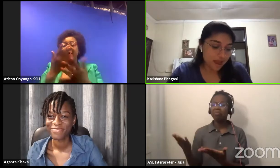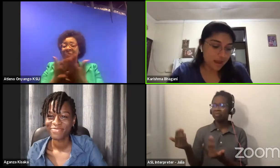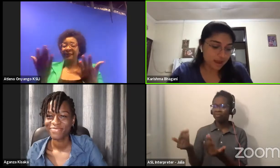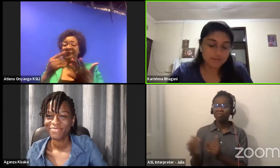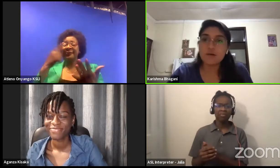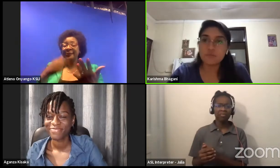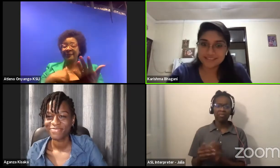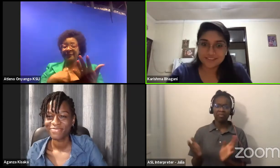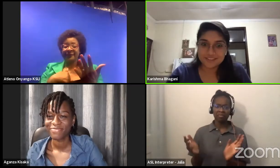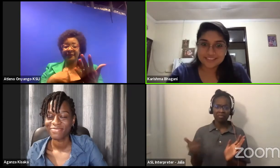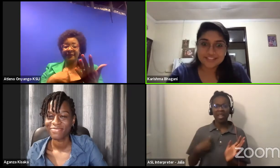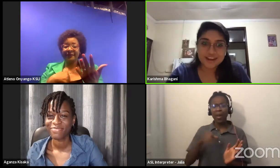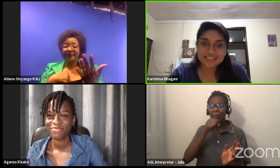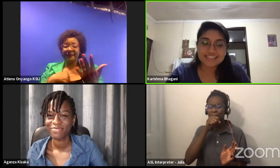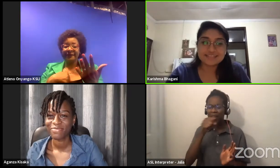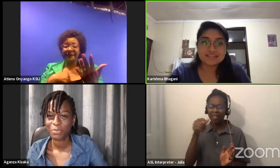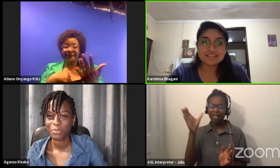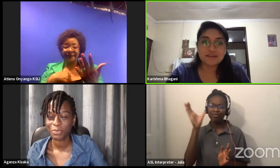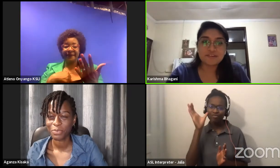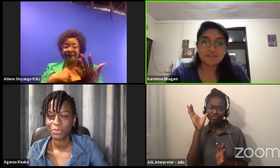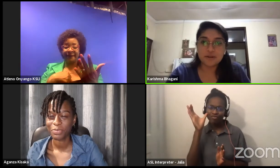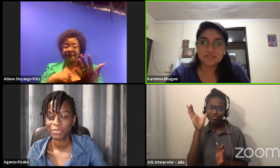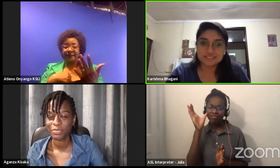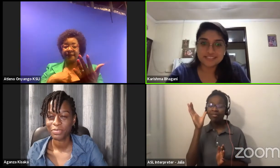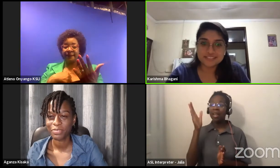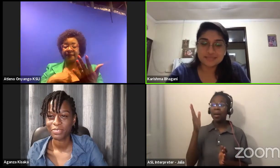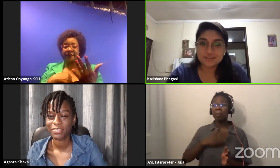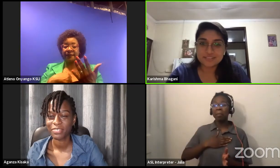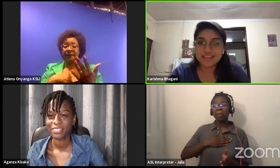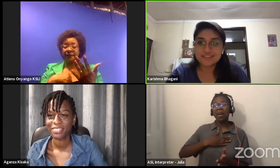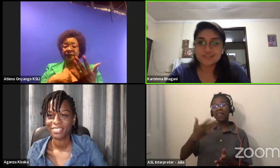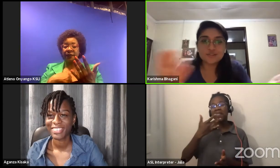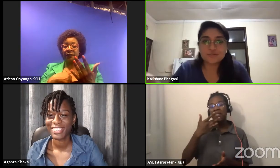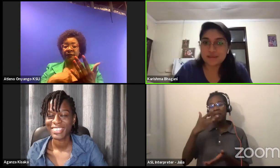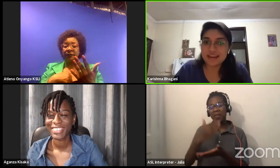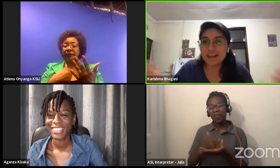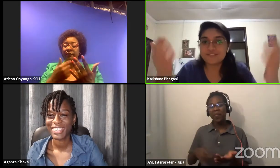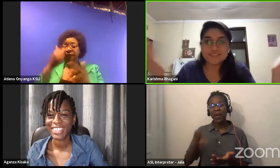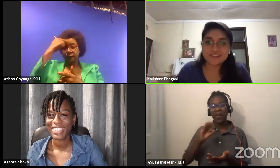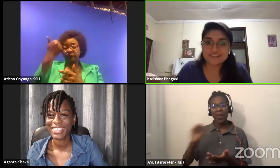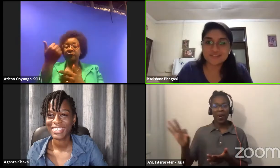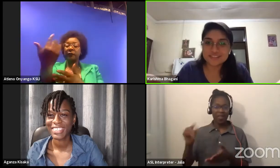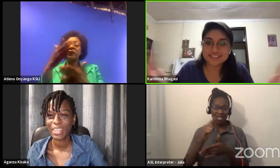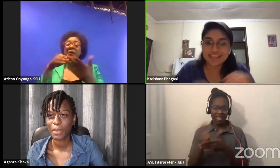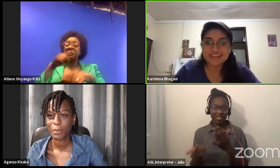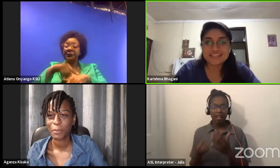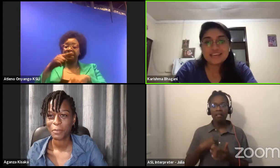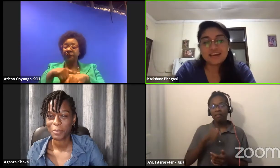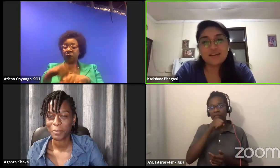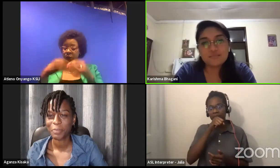I always love hearing this, right? This is my favorite part of the series because I get to talk to women and love to hear their stories again.